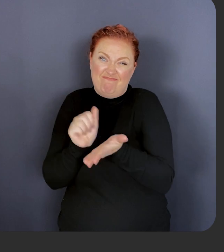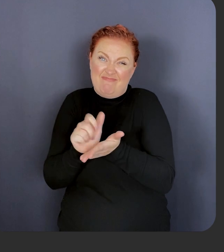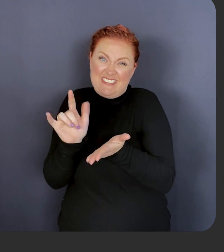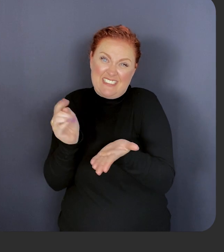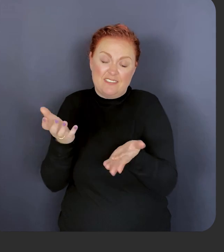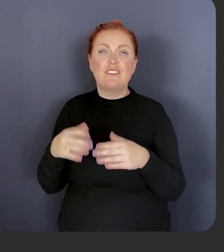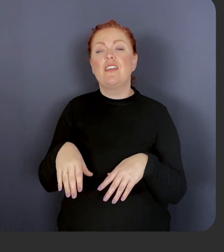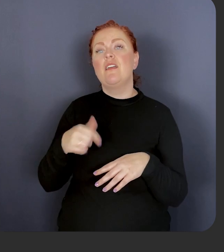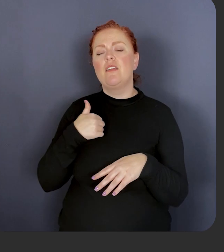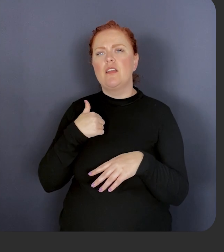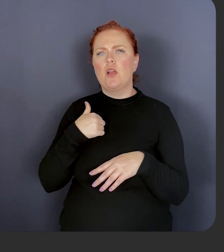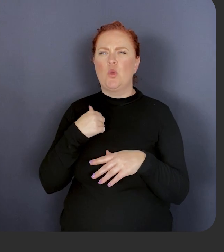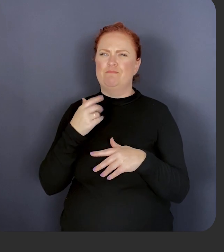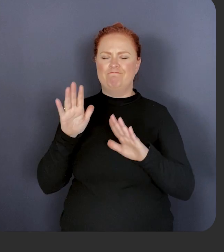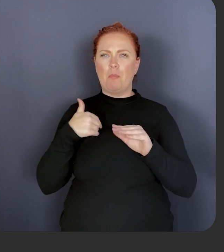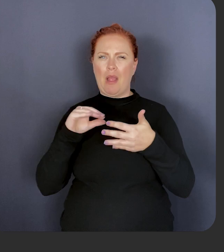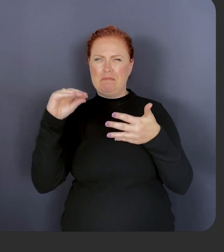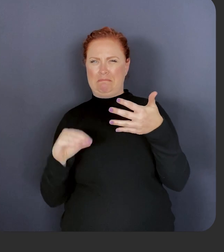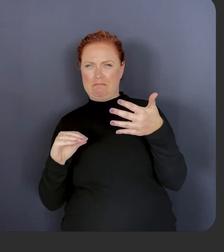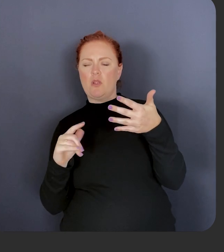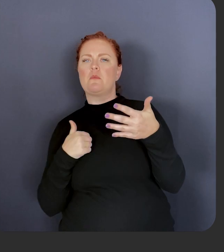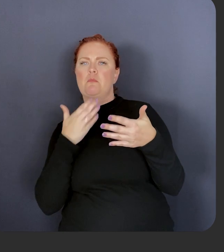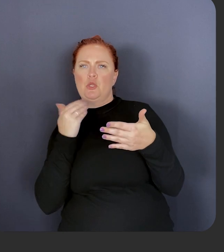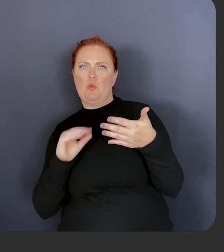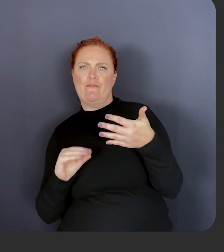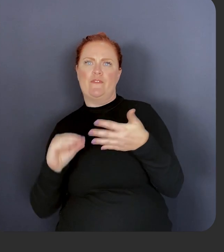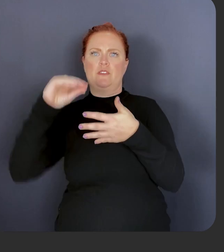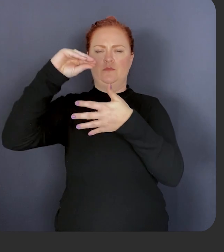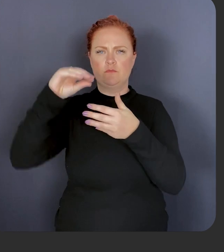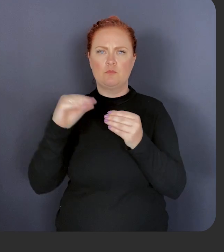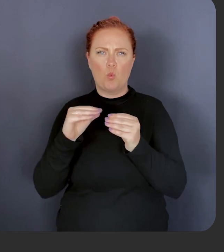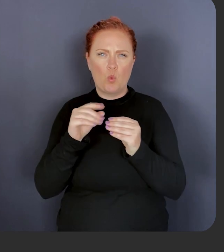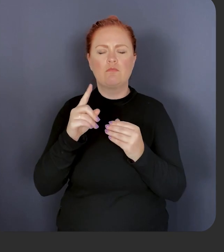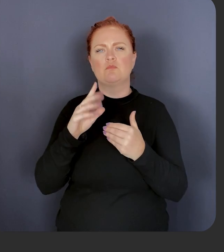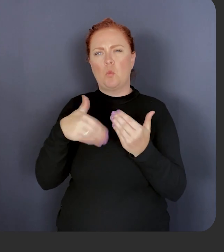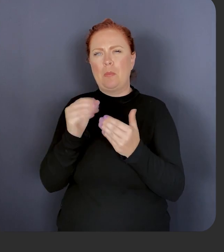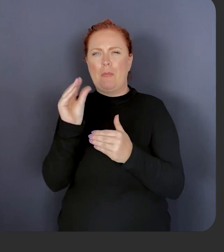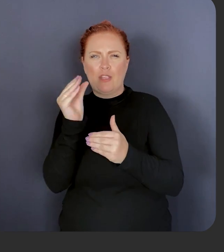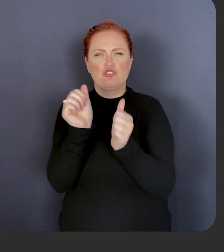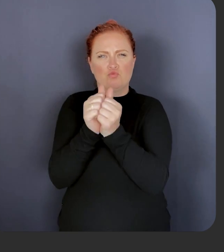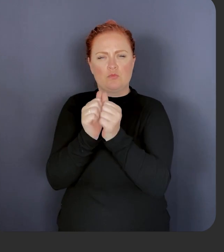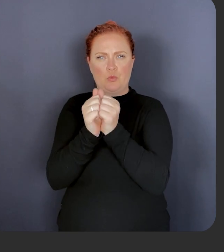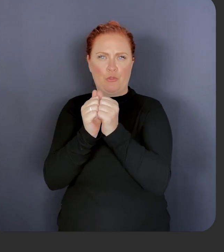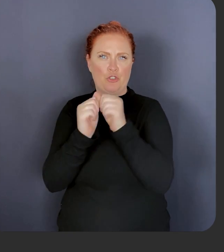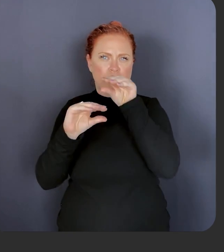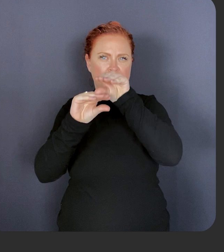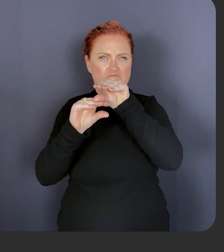And I'm realizing I put this a little low. I actually want it to be up here with all of my packages.